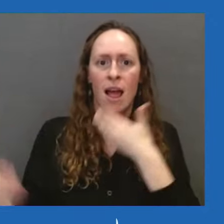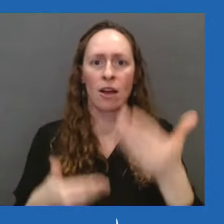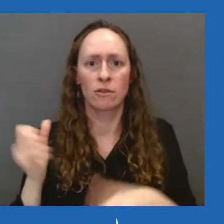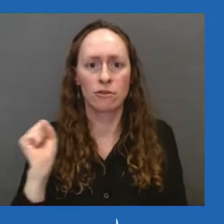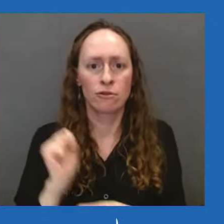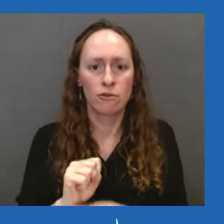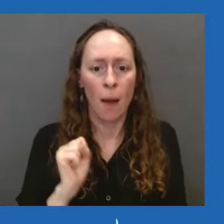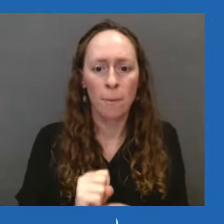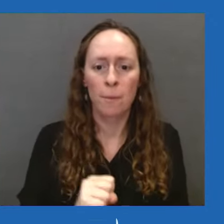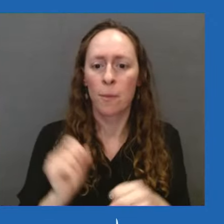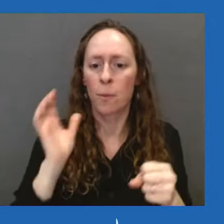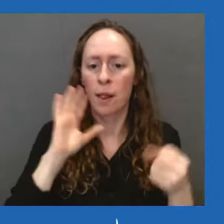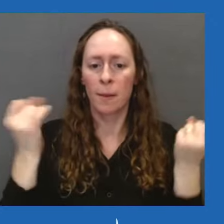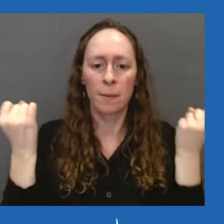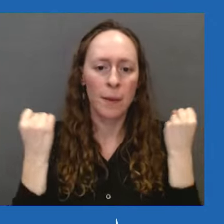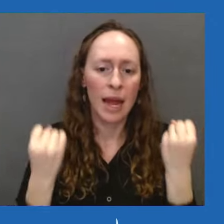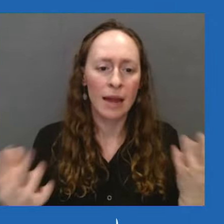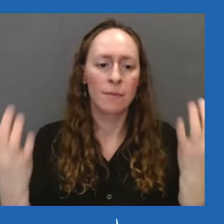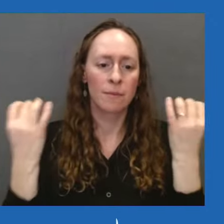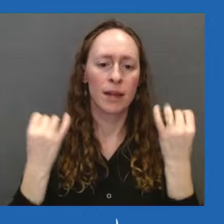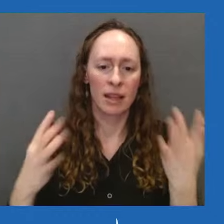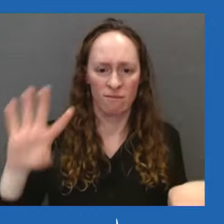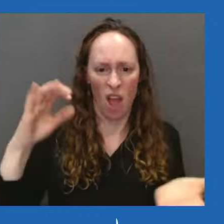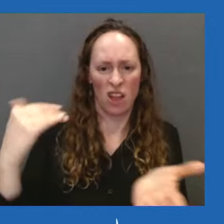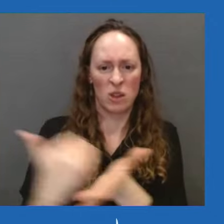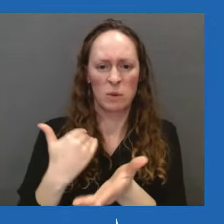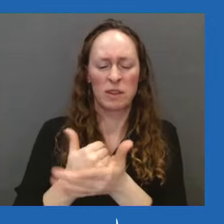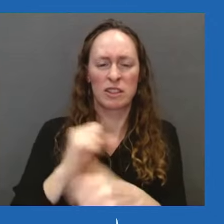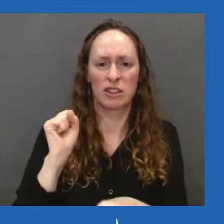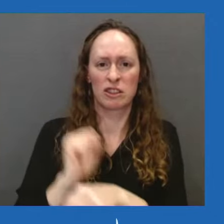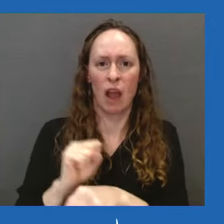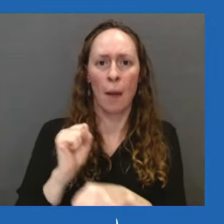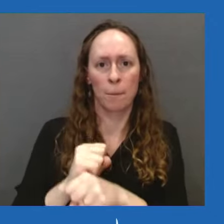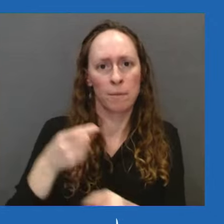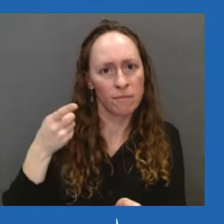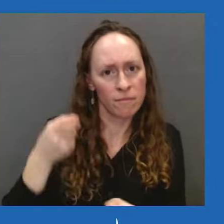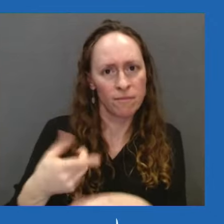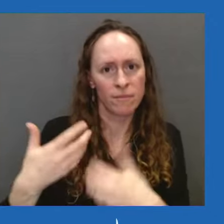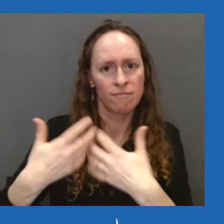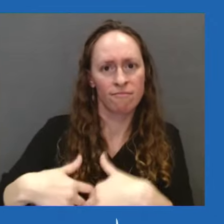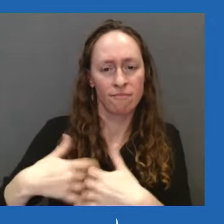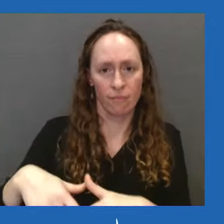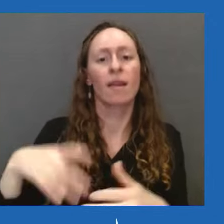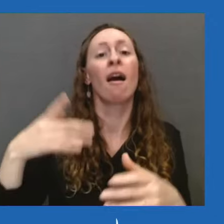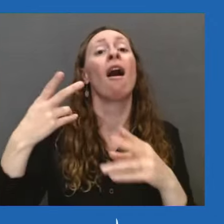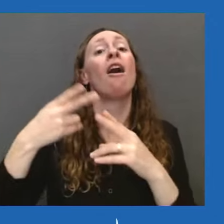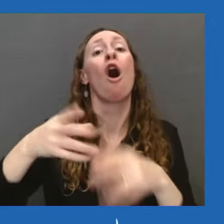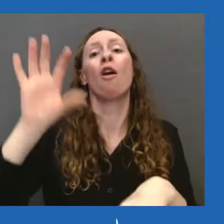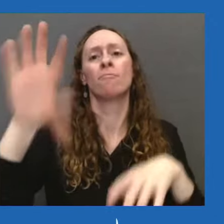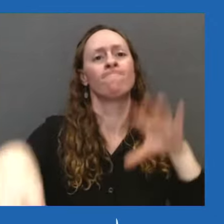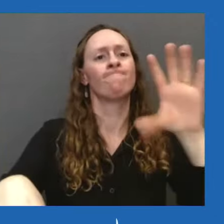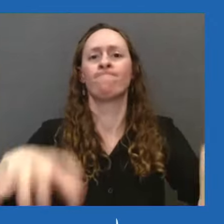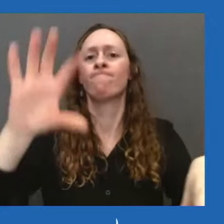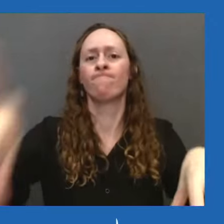that's what they call the factories they're building. These "fabs," they pay an annual salary over $100,000 a year.